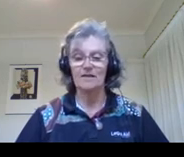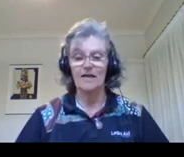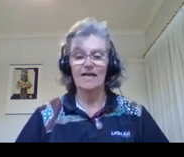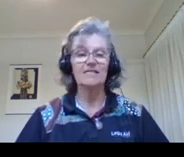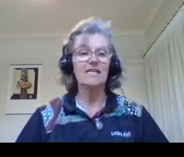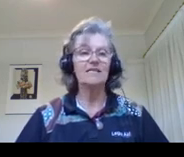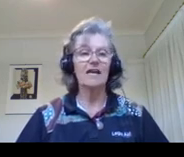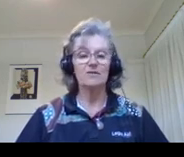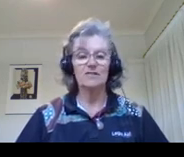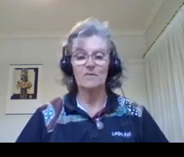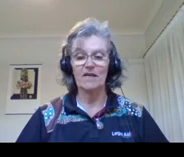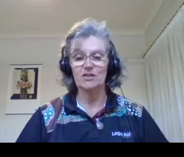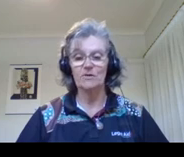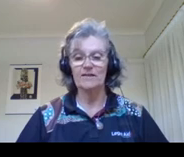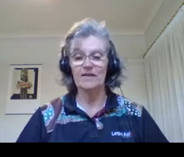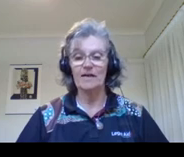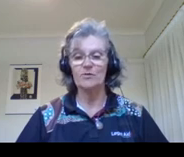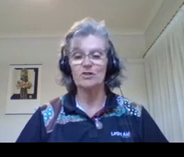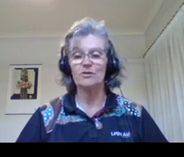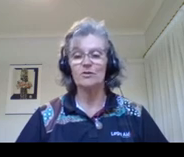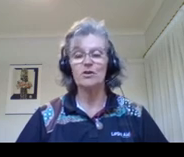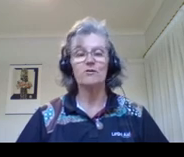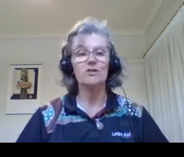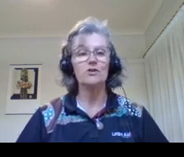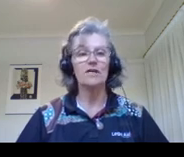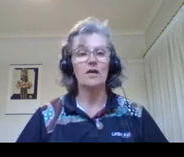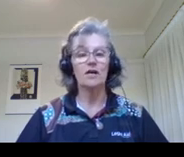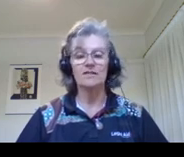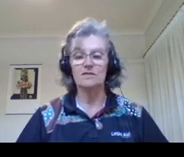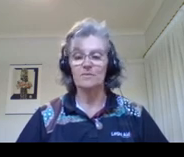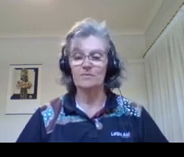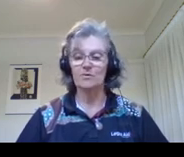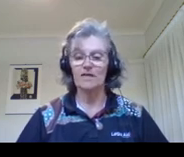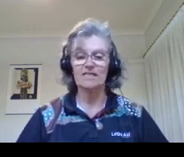and extend that respect to other aboriginal and Torres strait islander people attending